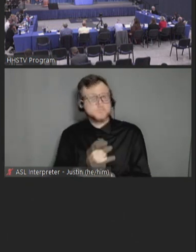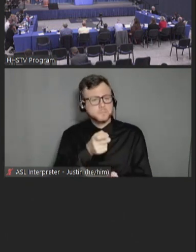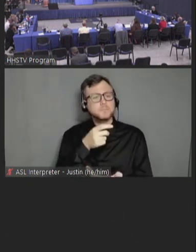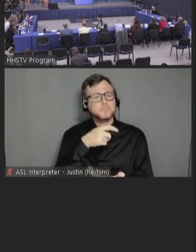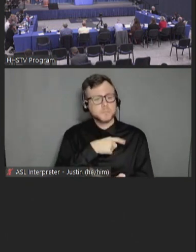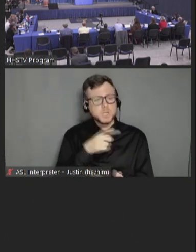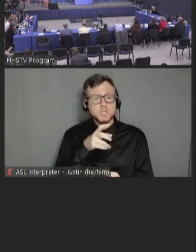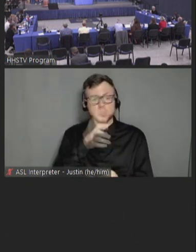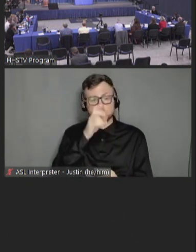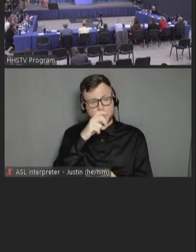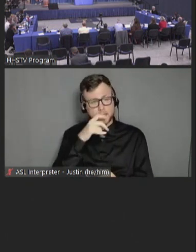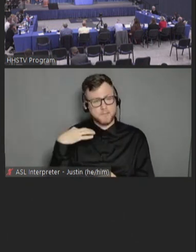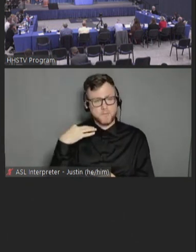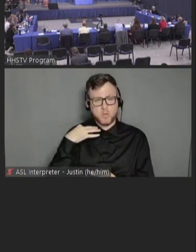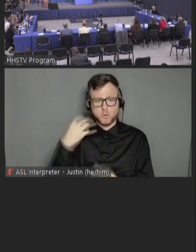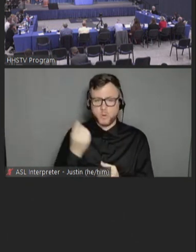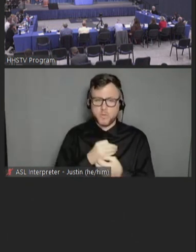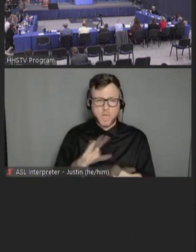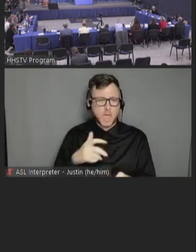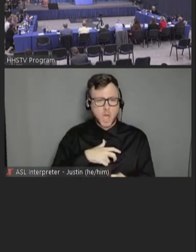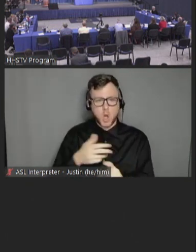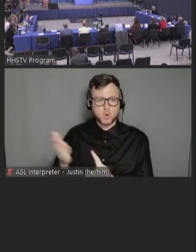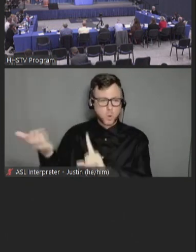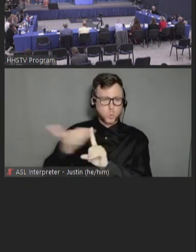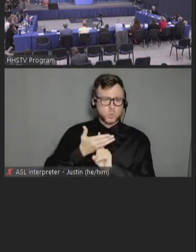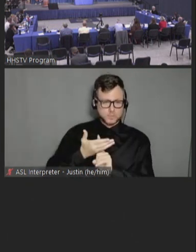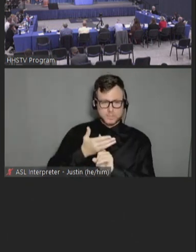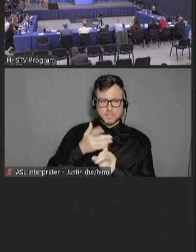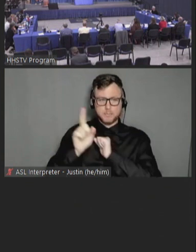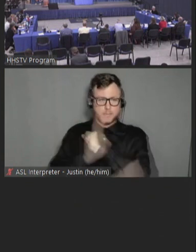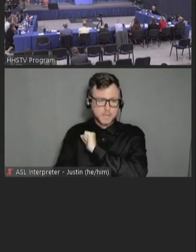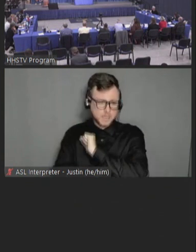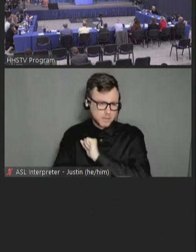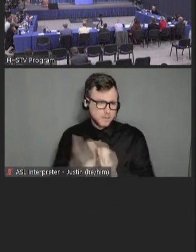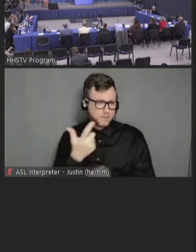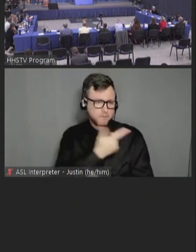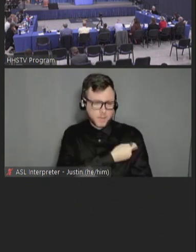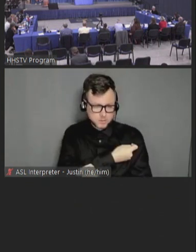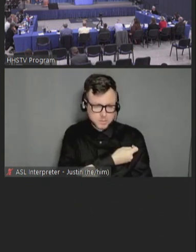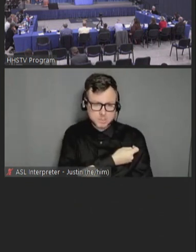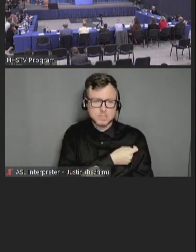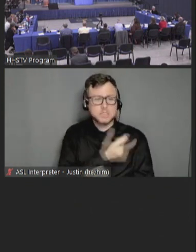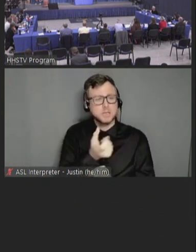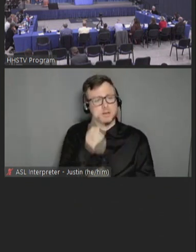while NBIC [phonetic sp] supports access to vaccines. Trust will not be earned through the